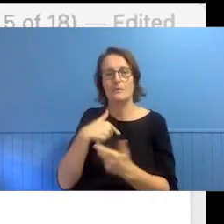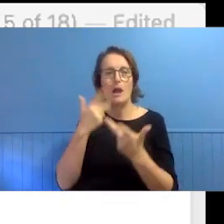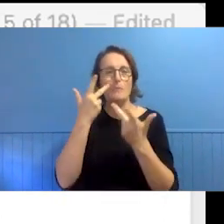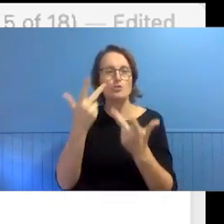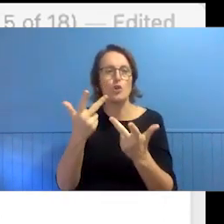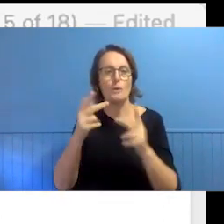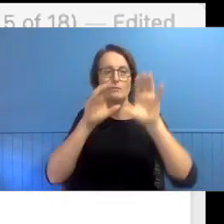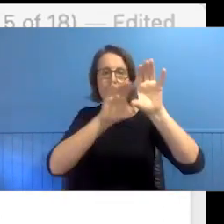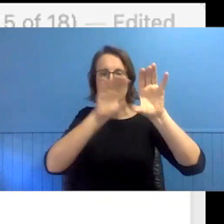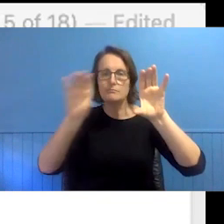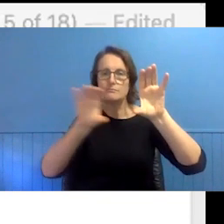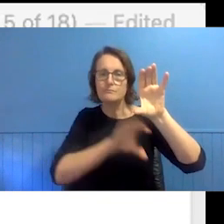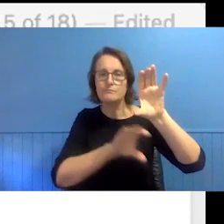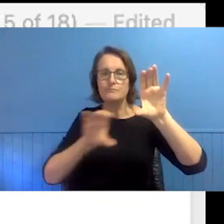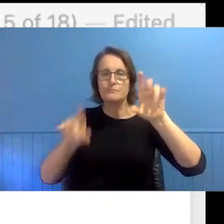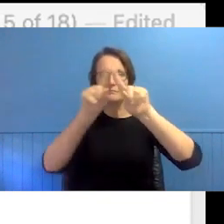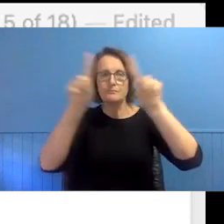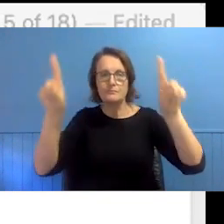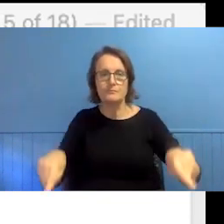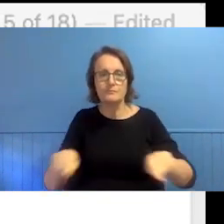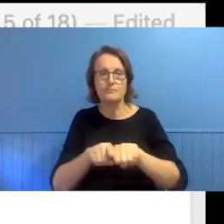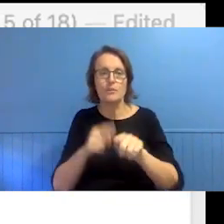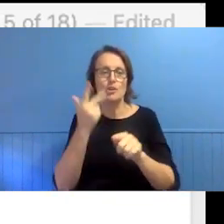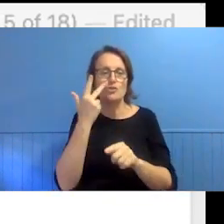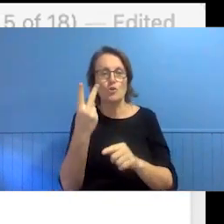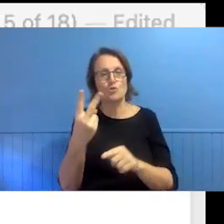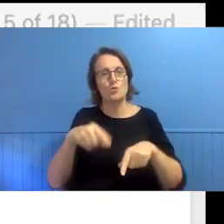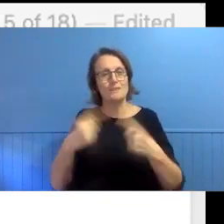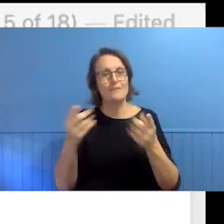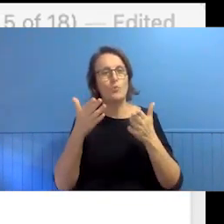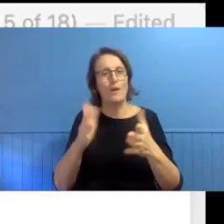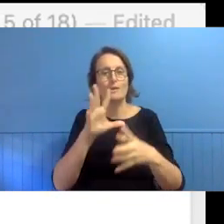screen, which shows two modes participating in video. One is